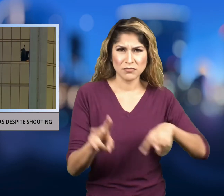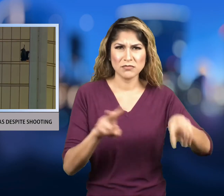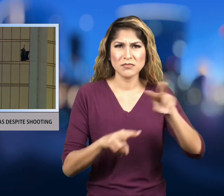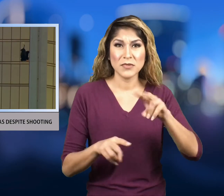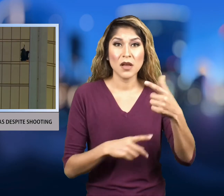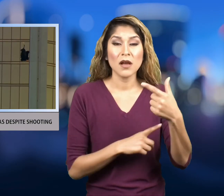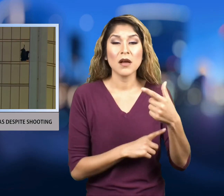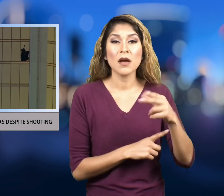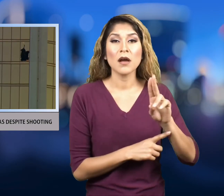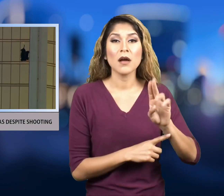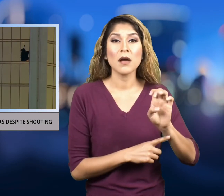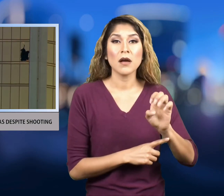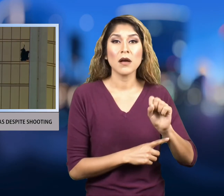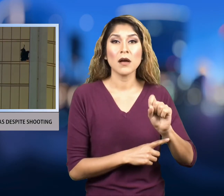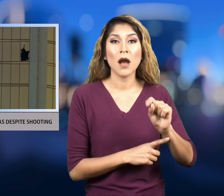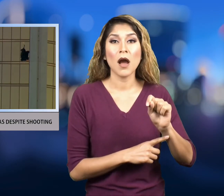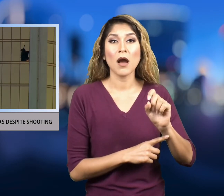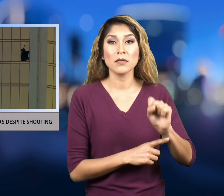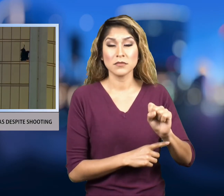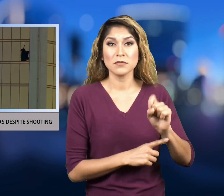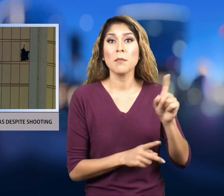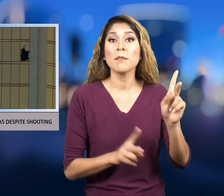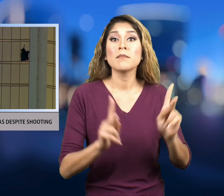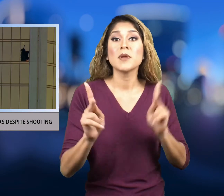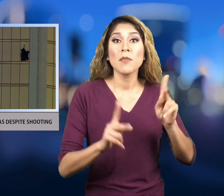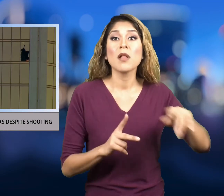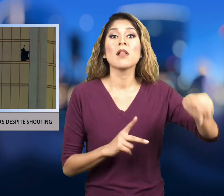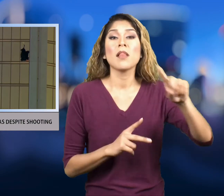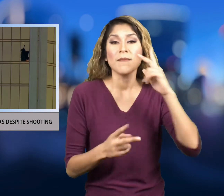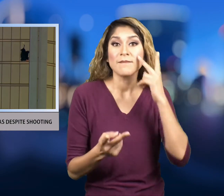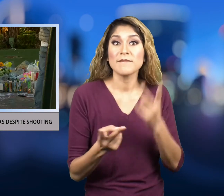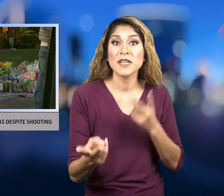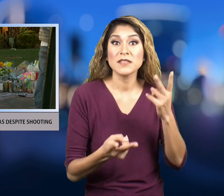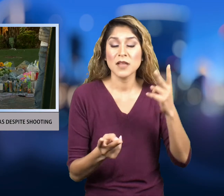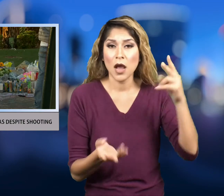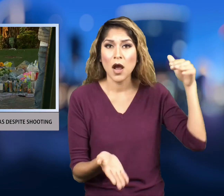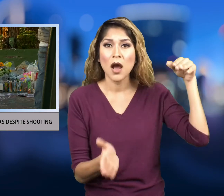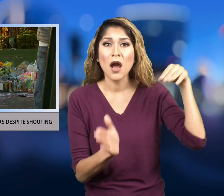seen a significant drop in guests.